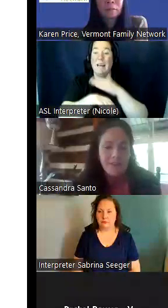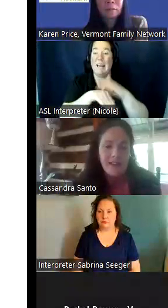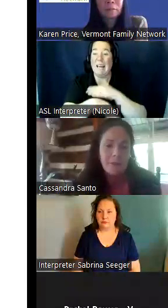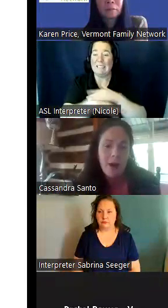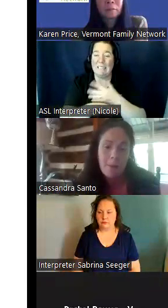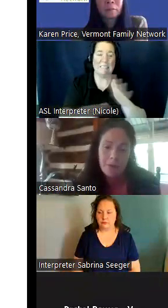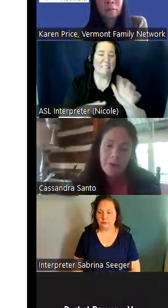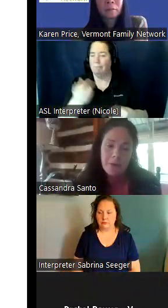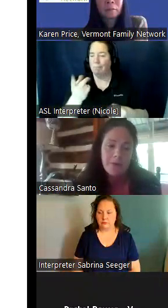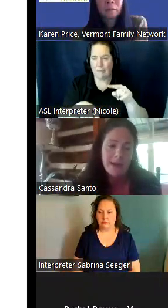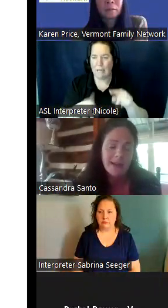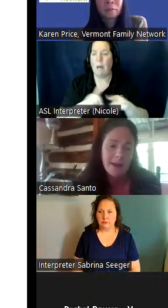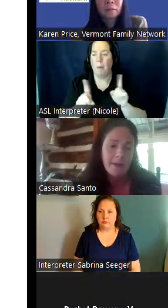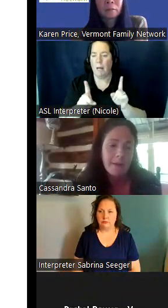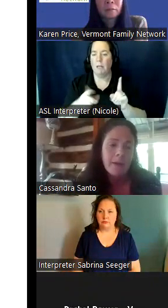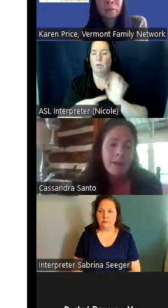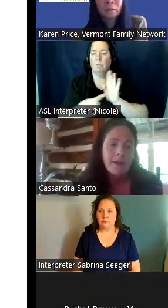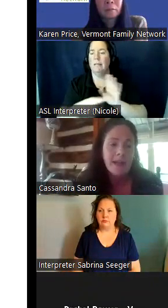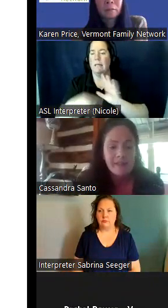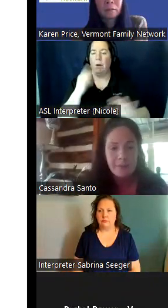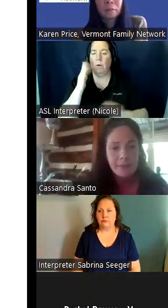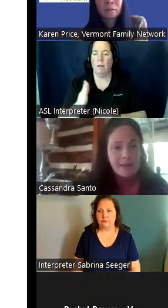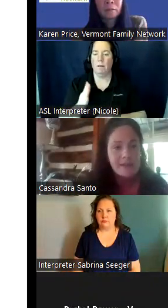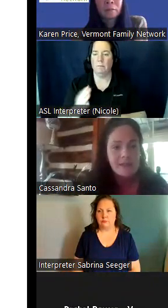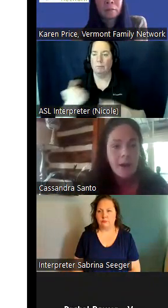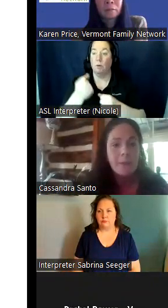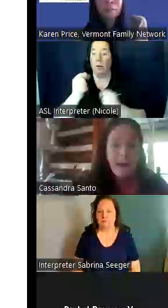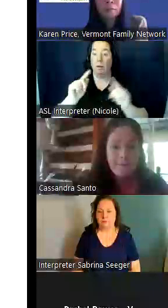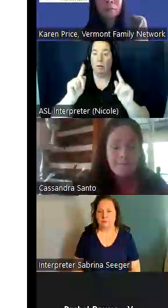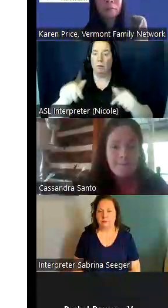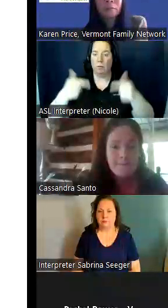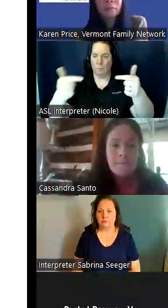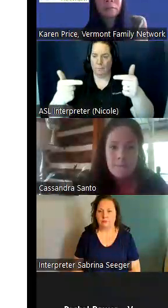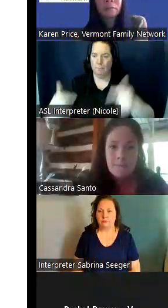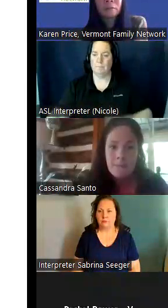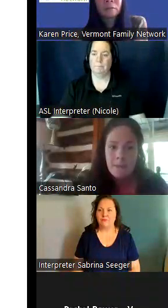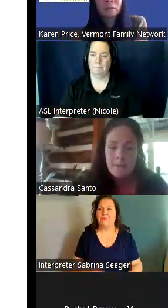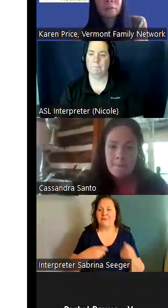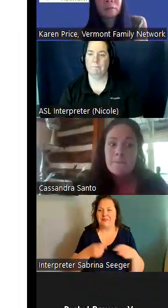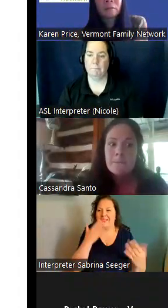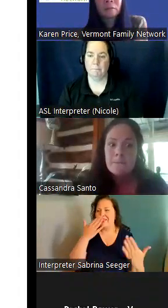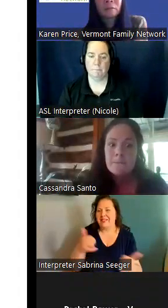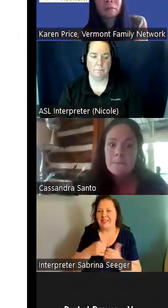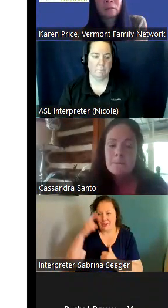like we've said it will come through that email. Cassie, could you slow down just a little bit?